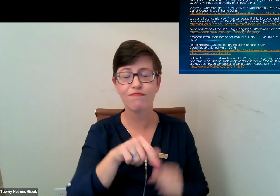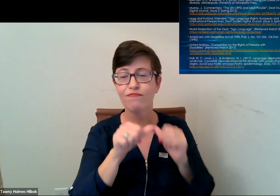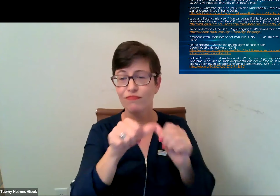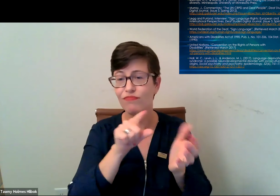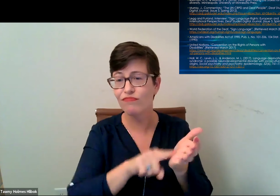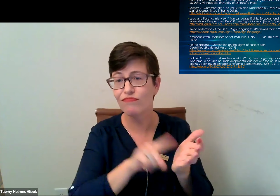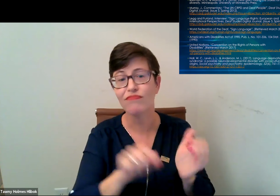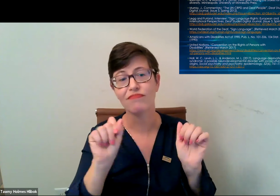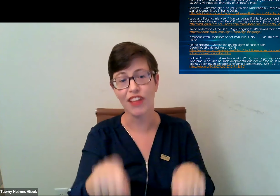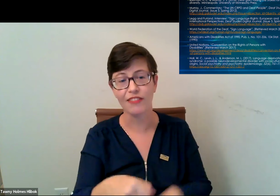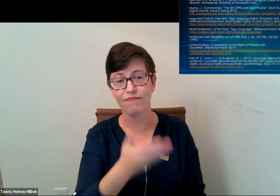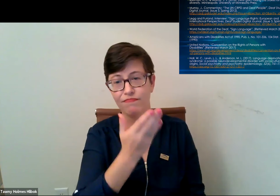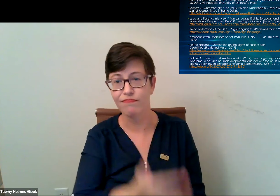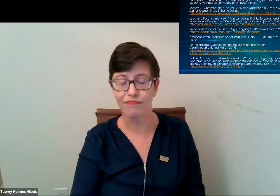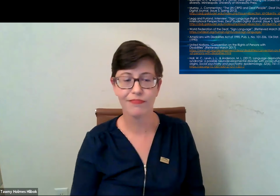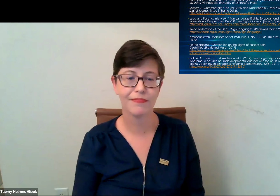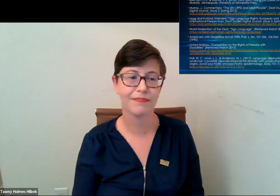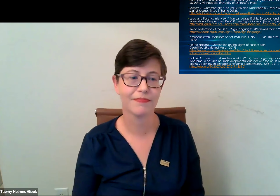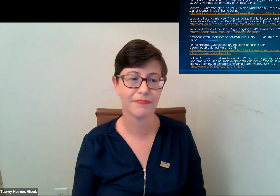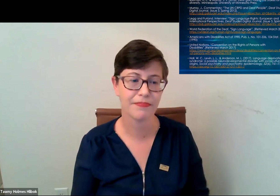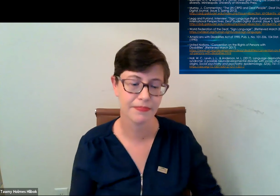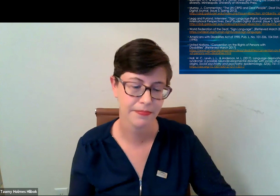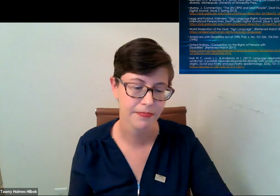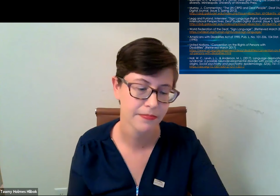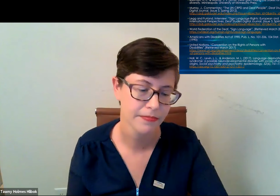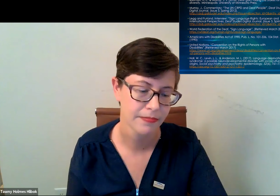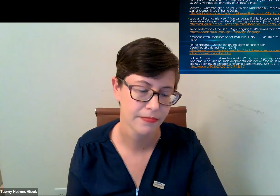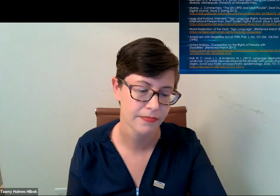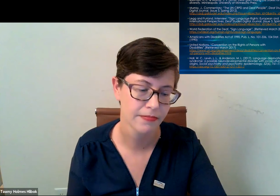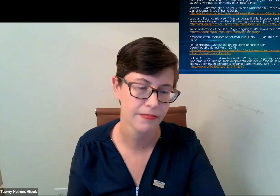here are my list of references for your interest.